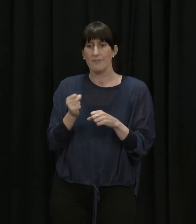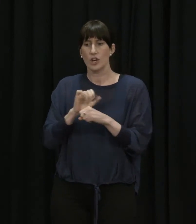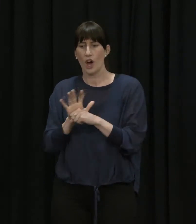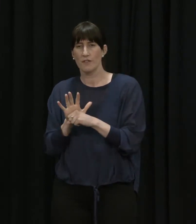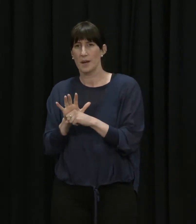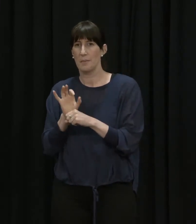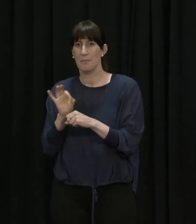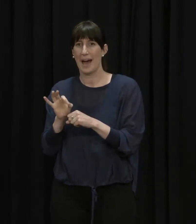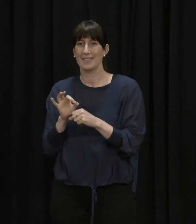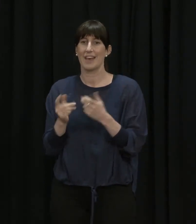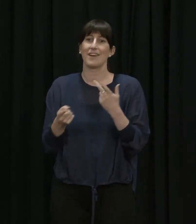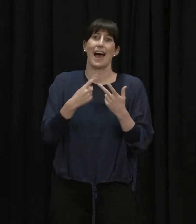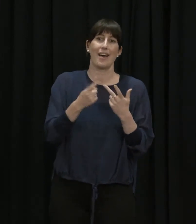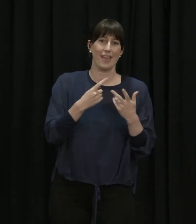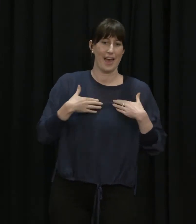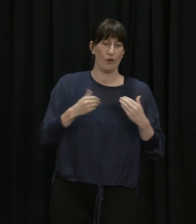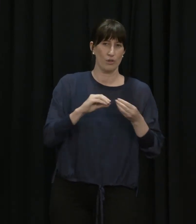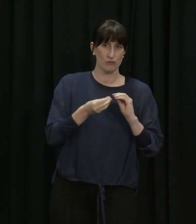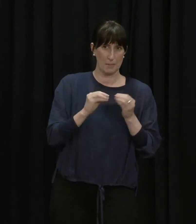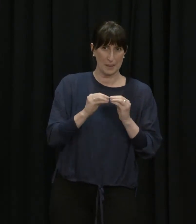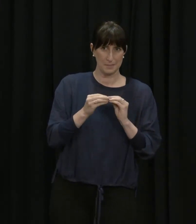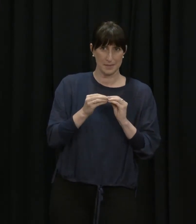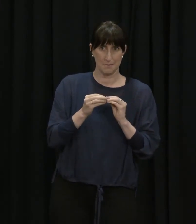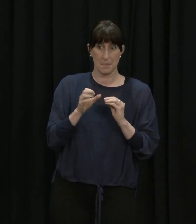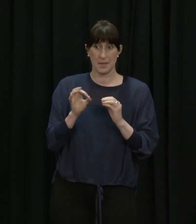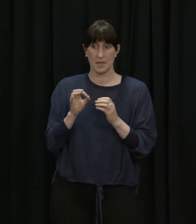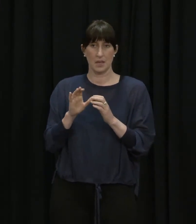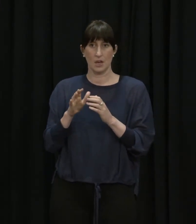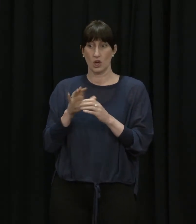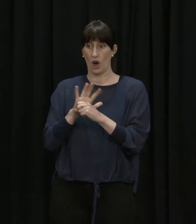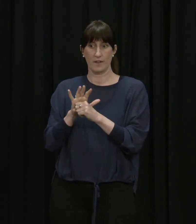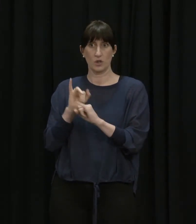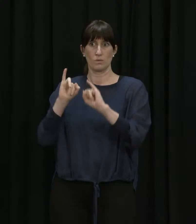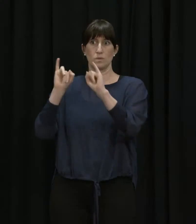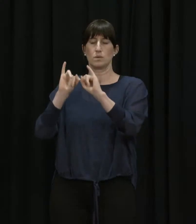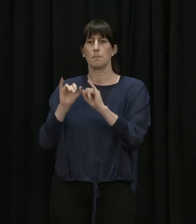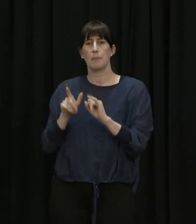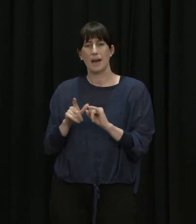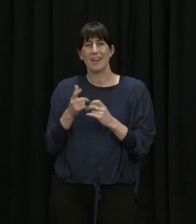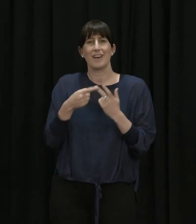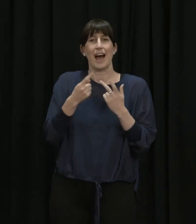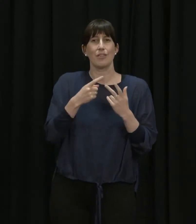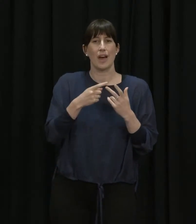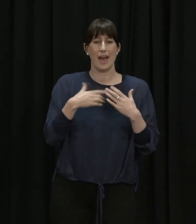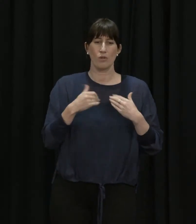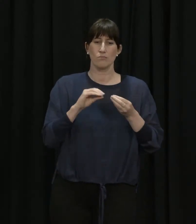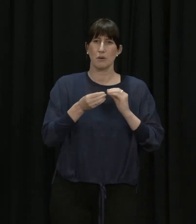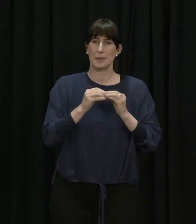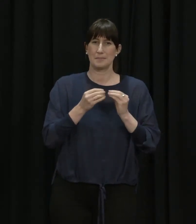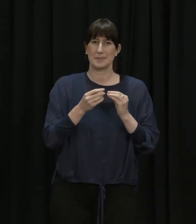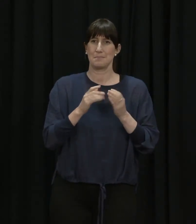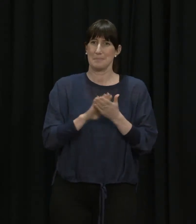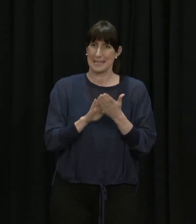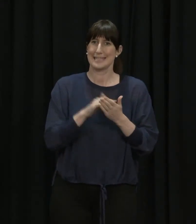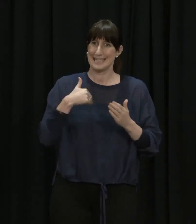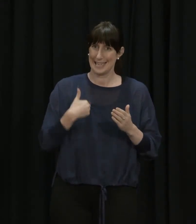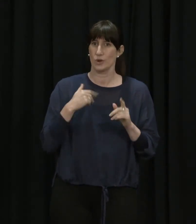hospital with a diagnosis of